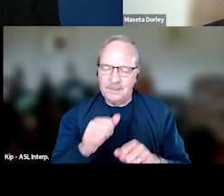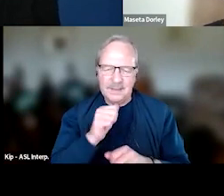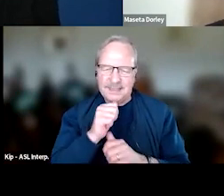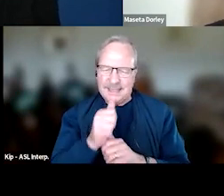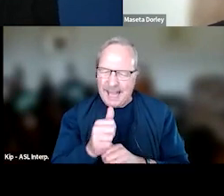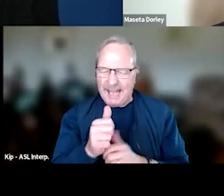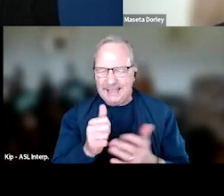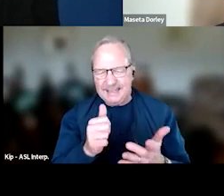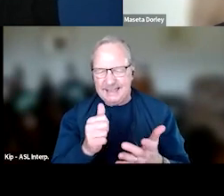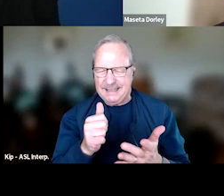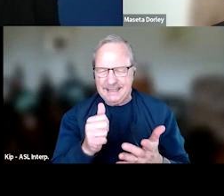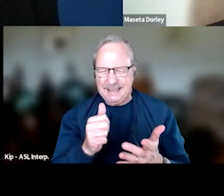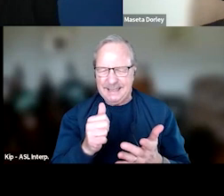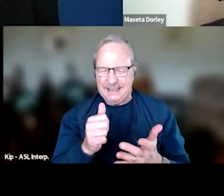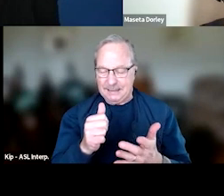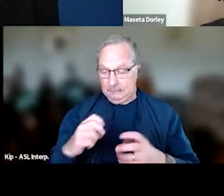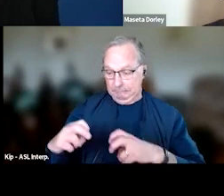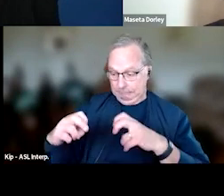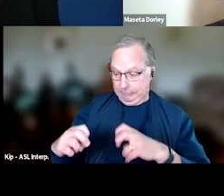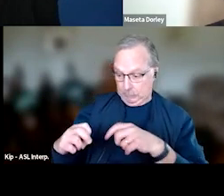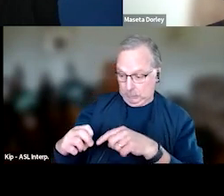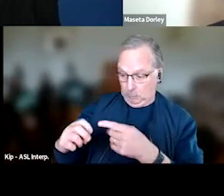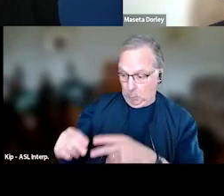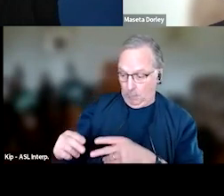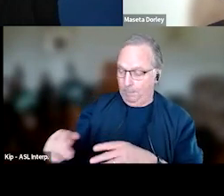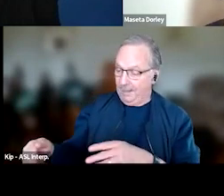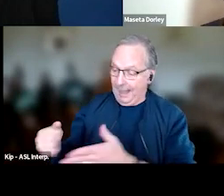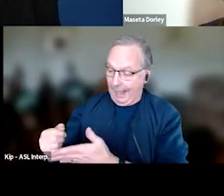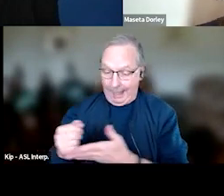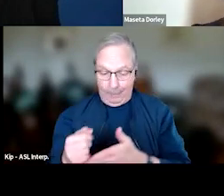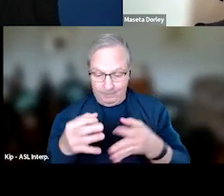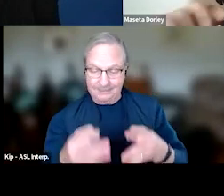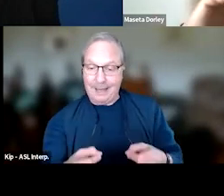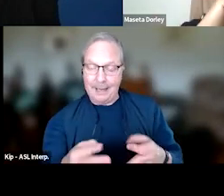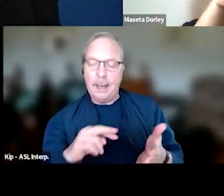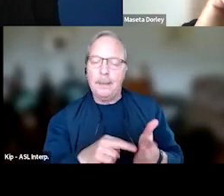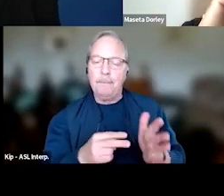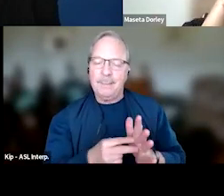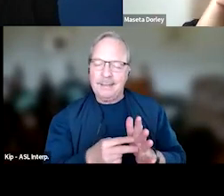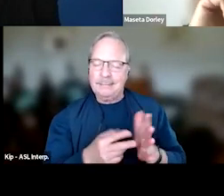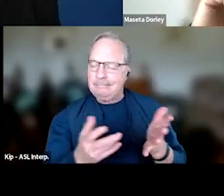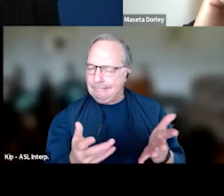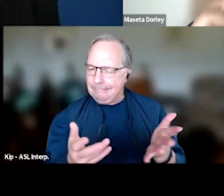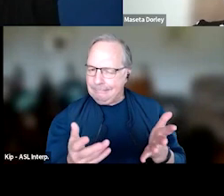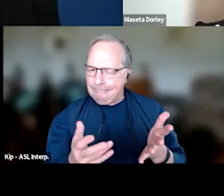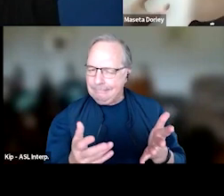not just a seat at the table, but decision-making path. Meaning that within your organization,